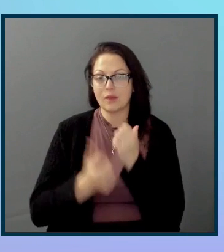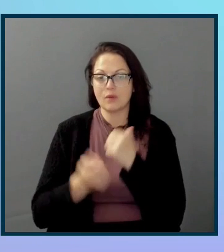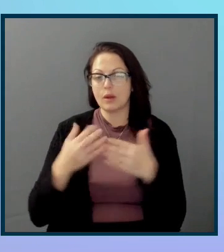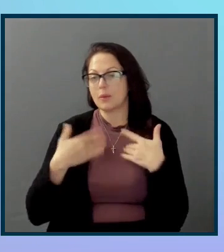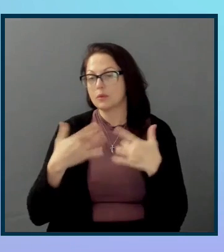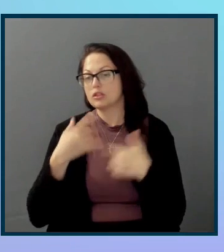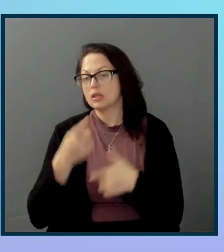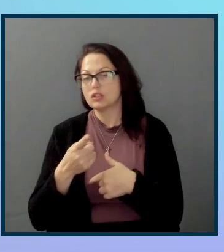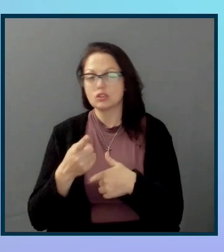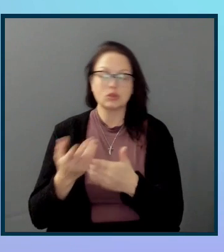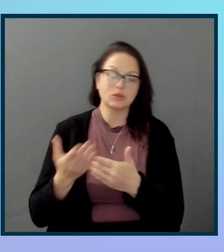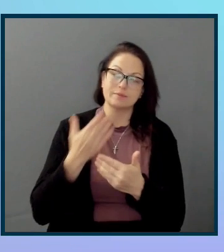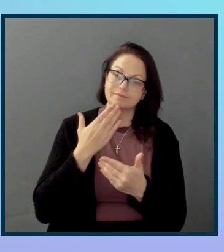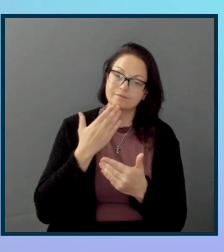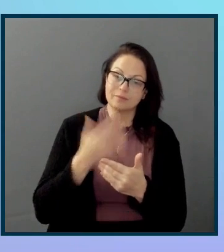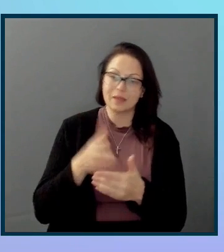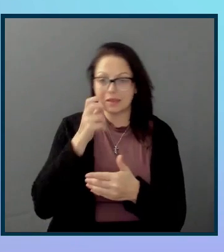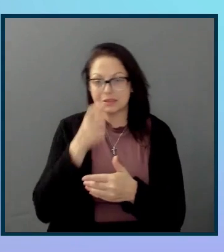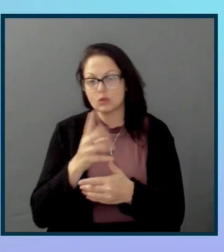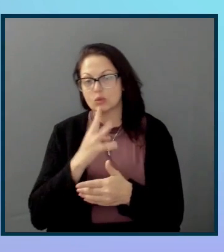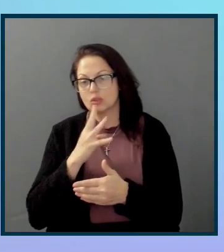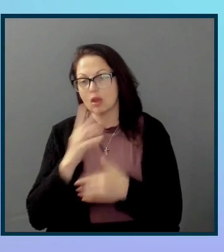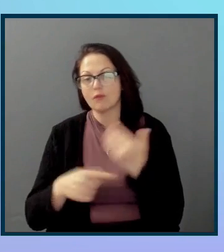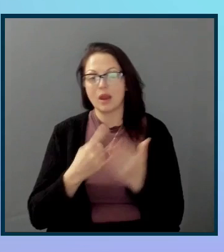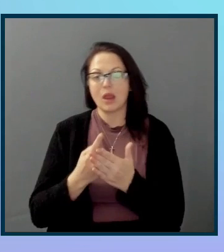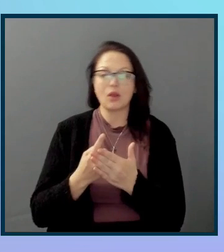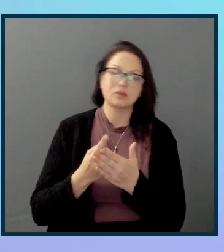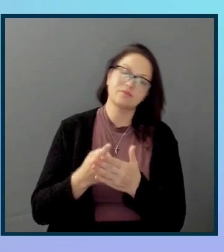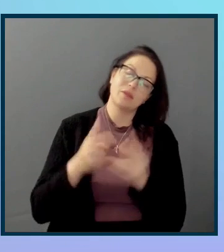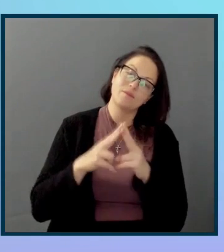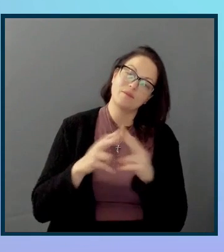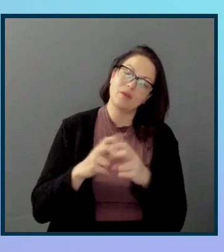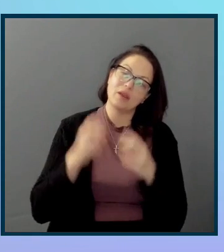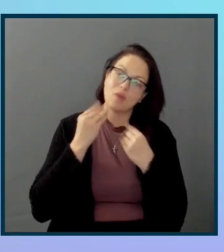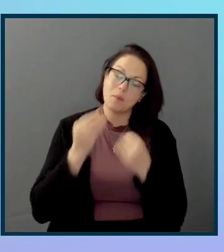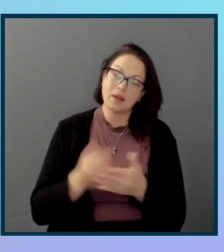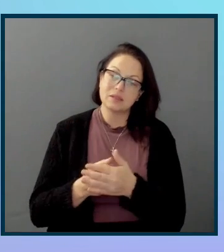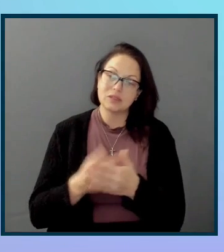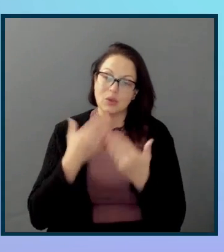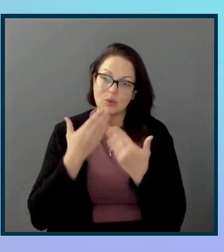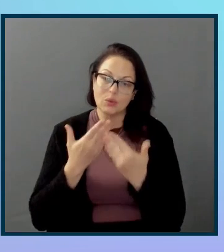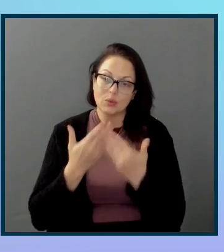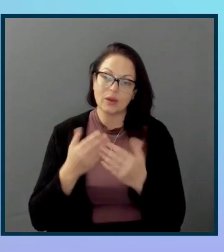You're very charming. They could listen to you talk for hours. You're very informative. So great information.